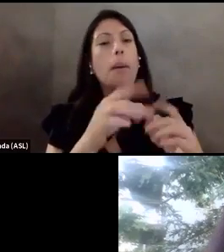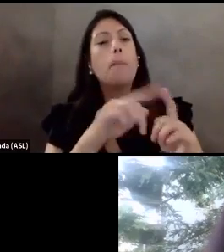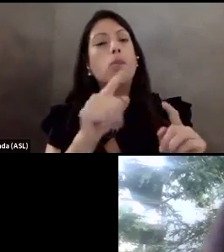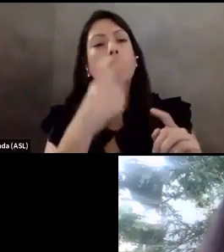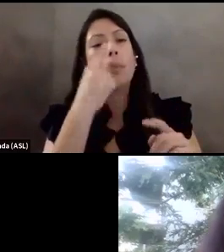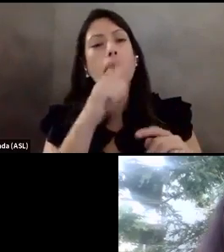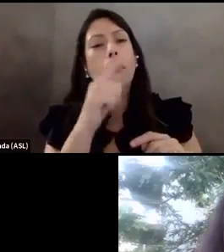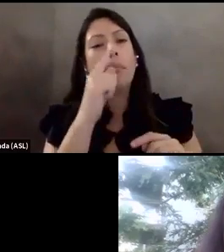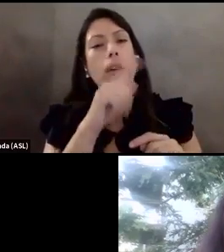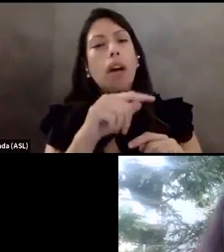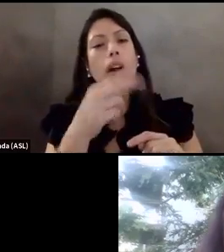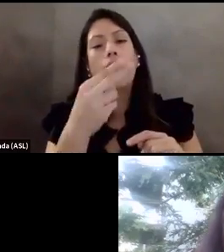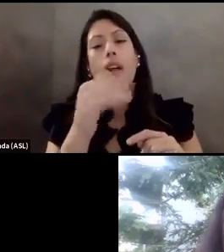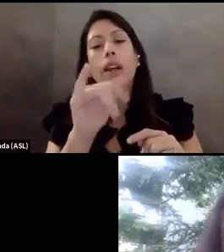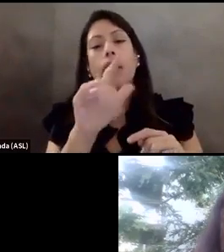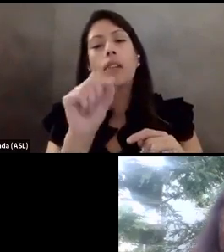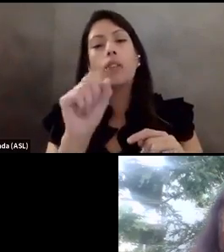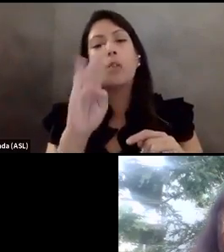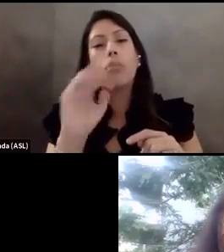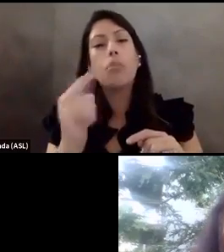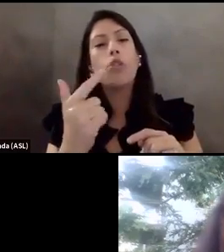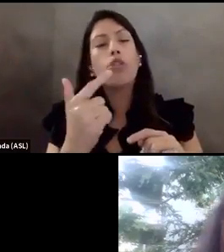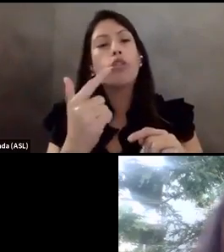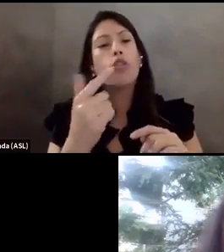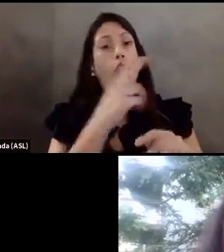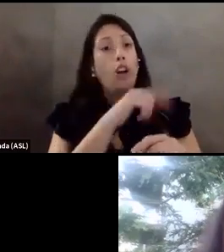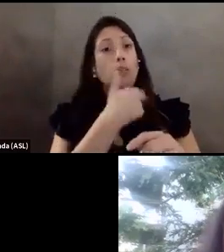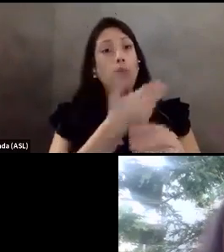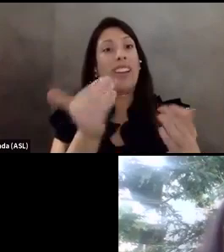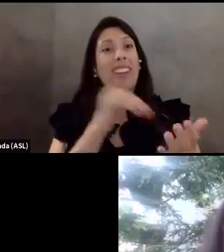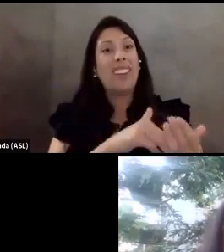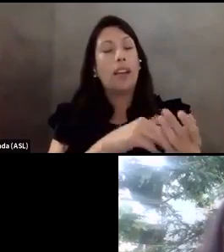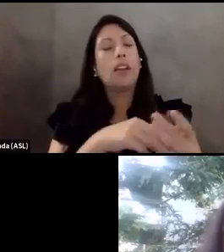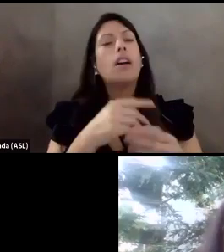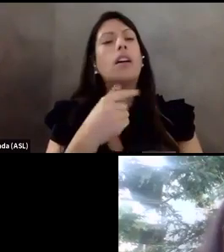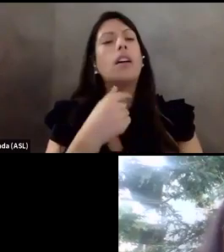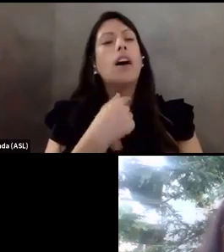the Healdsburg hospital situation for a moment, I'm interested in how you compare